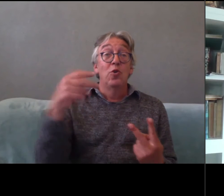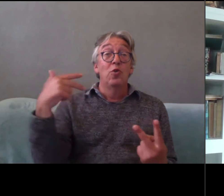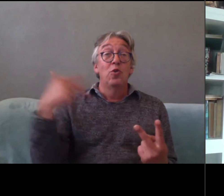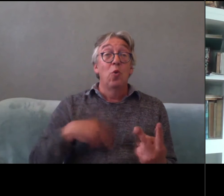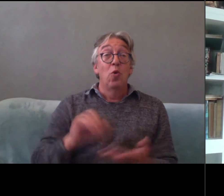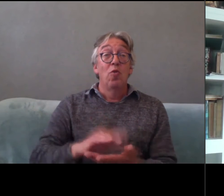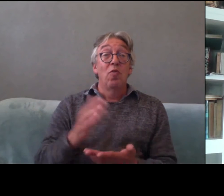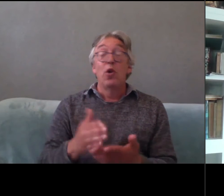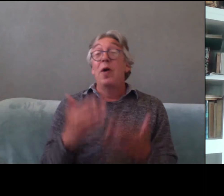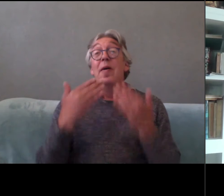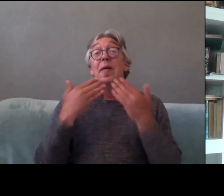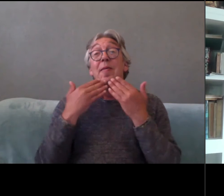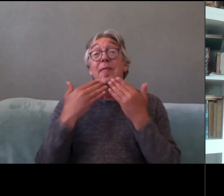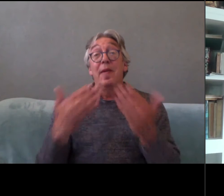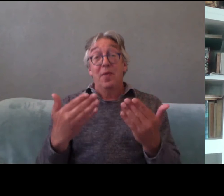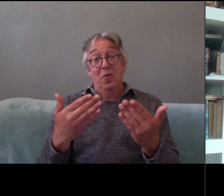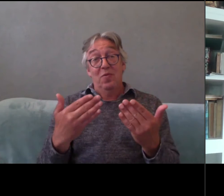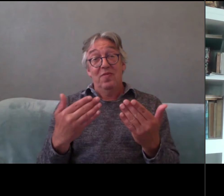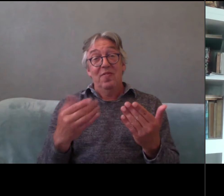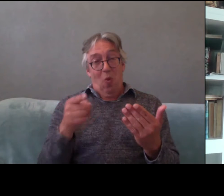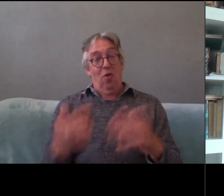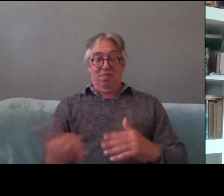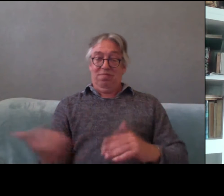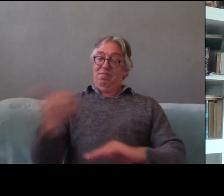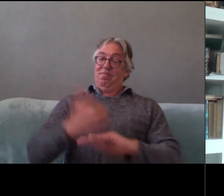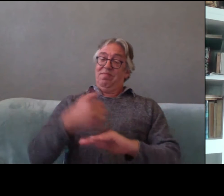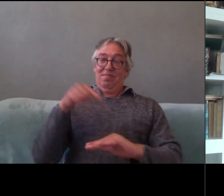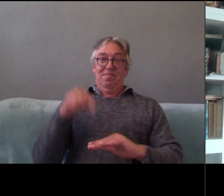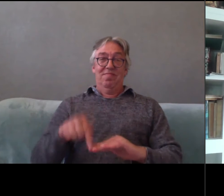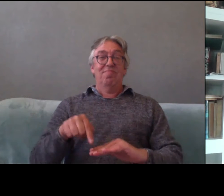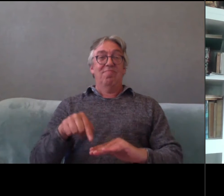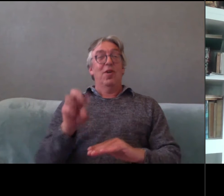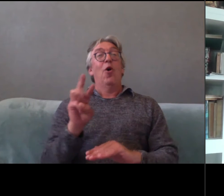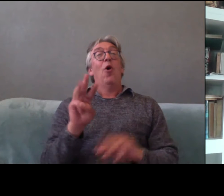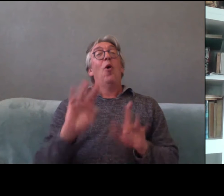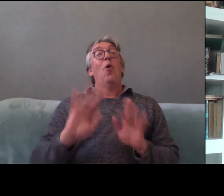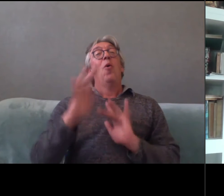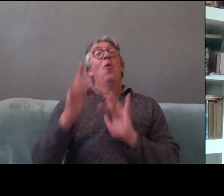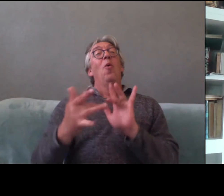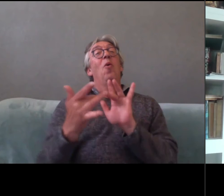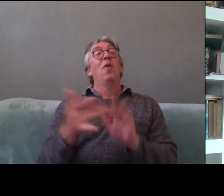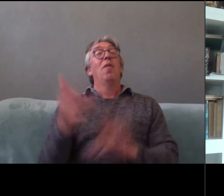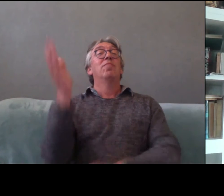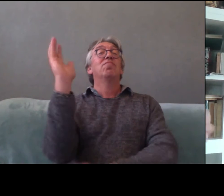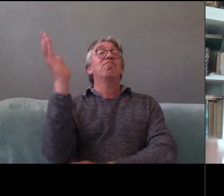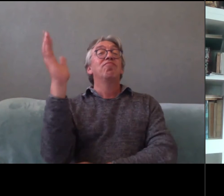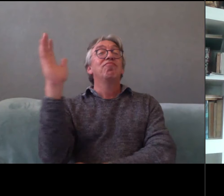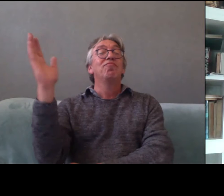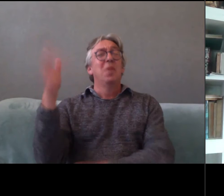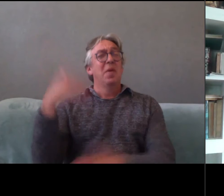Because it's a great possibility to see different people that have a different point of view. And also to hear